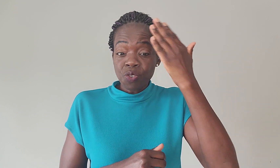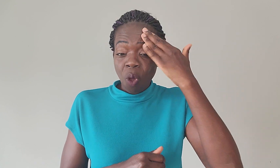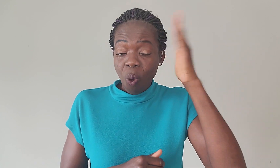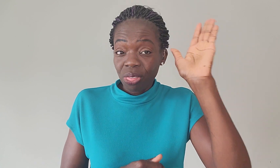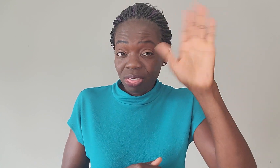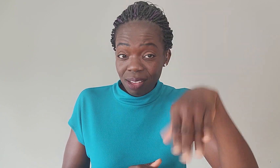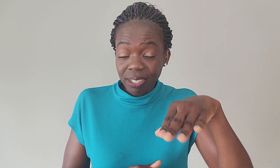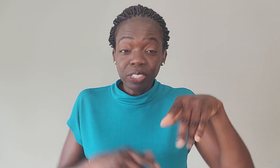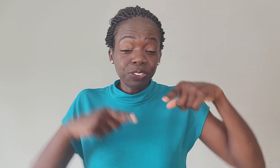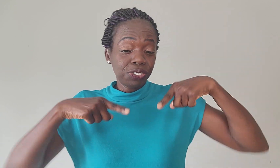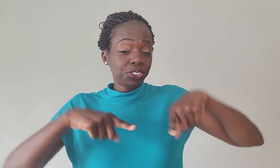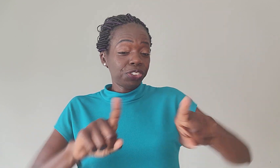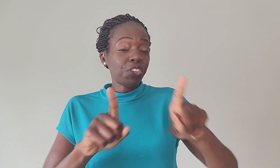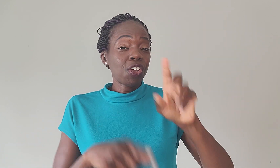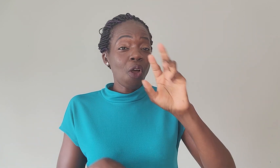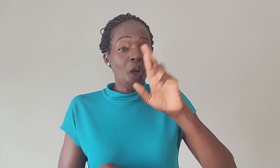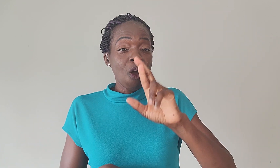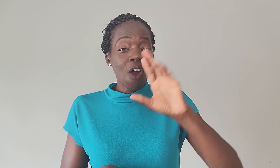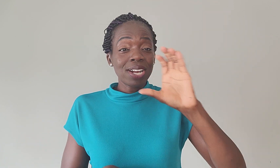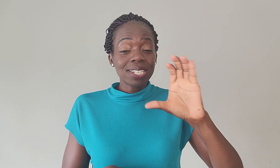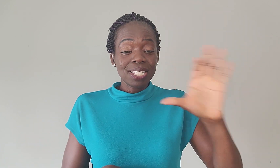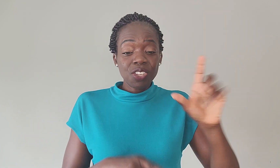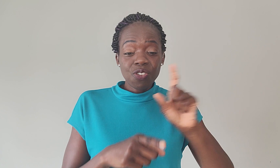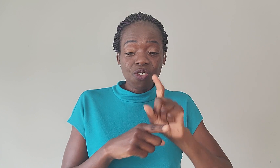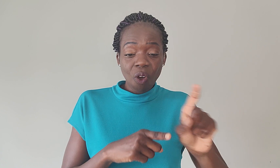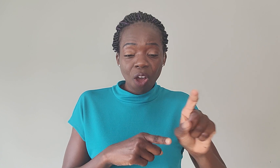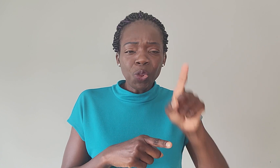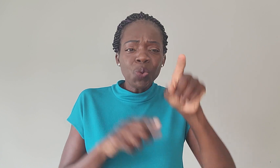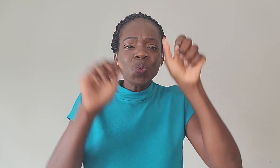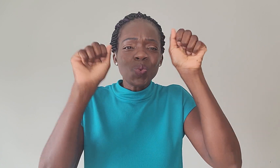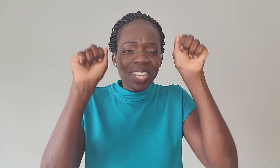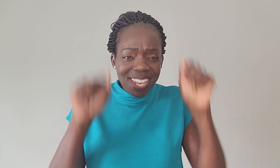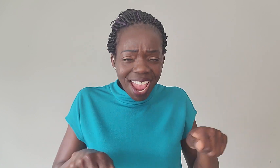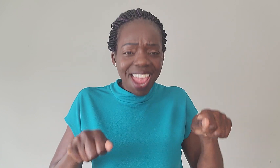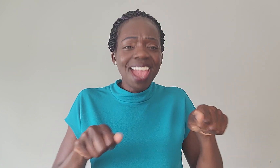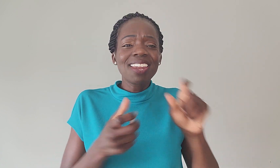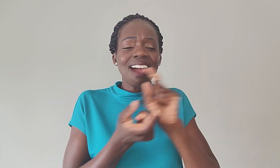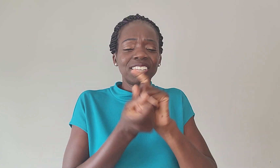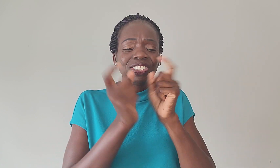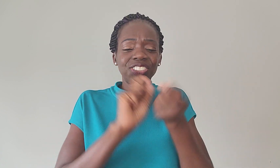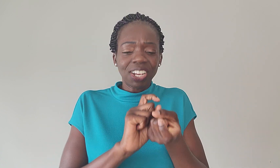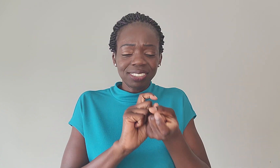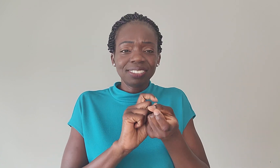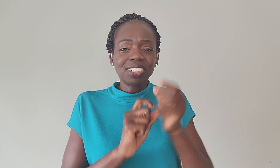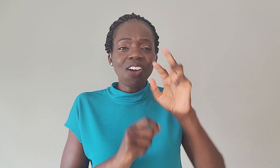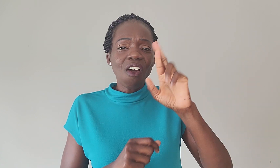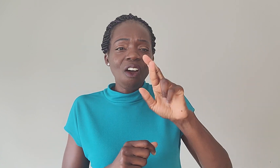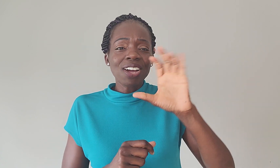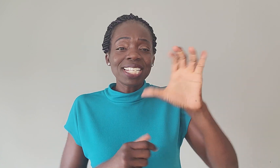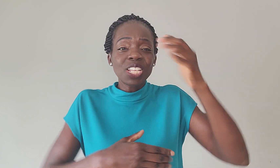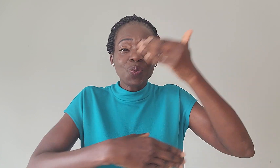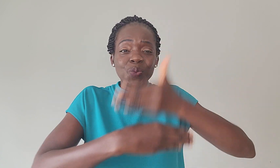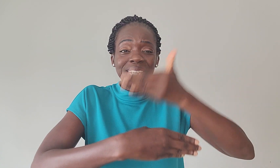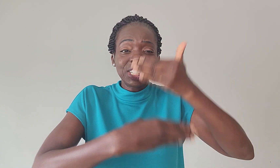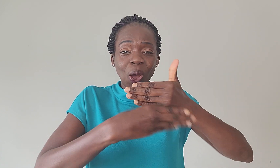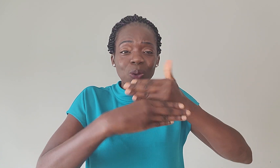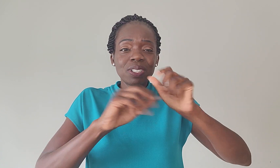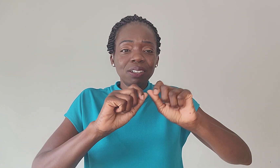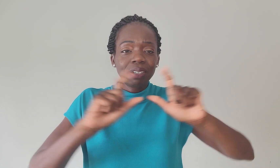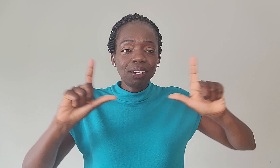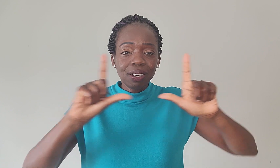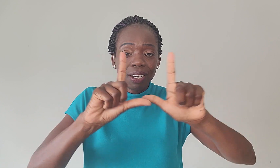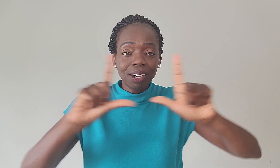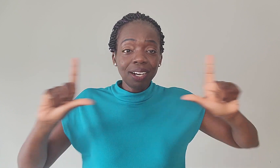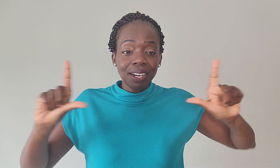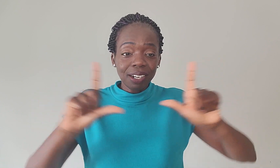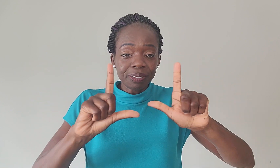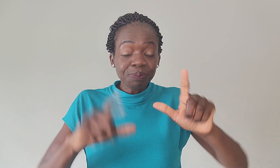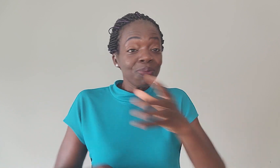Did you know during your RCC call, you can adjust your RCC window?